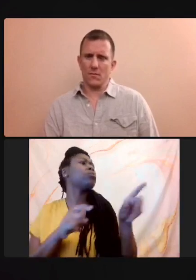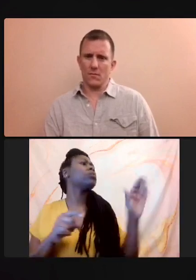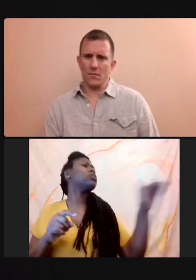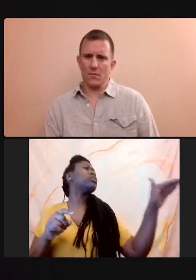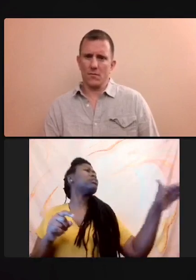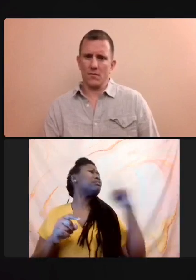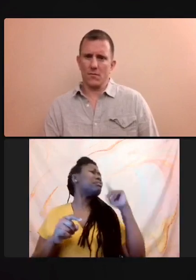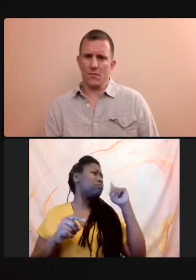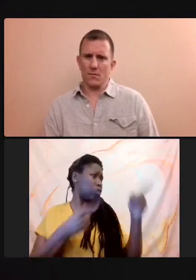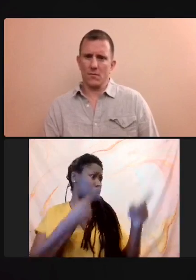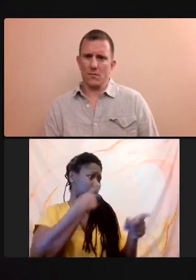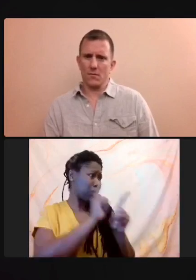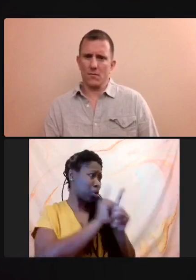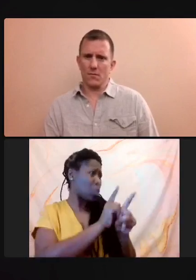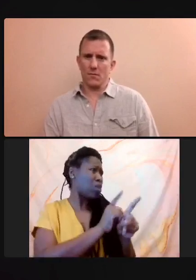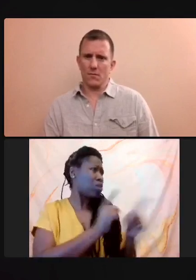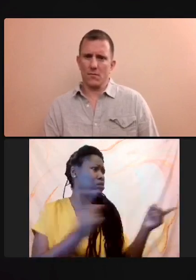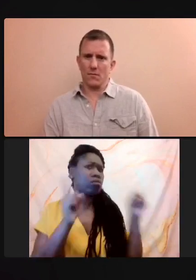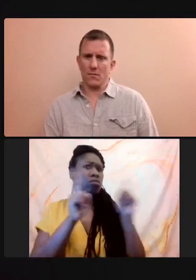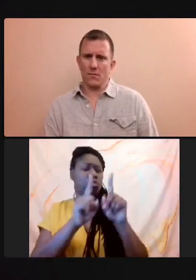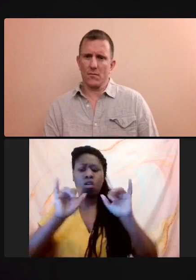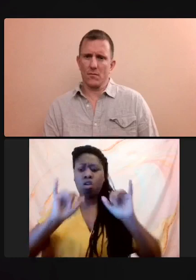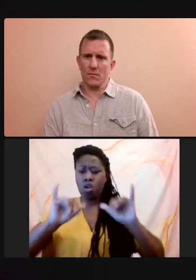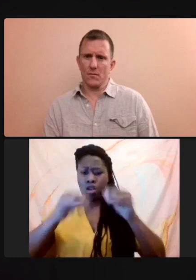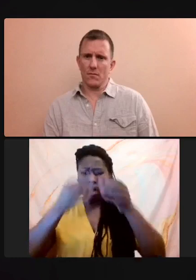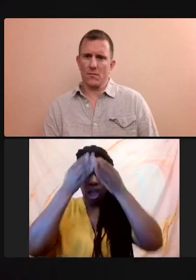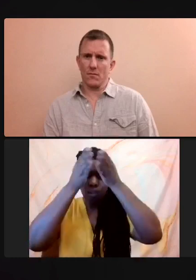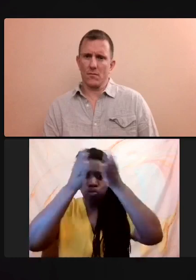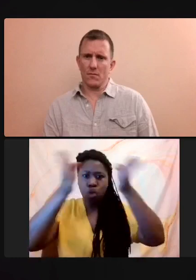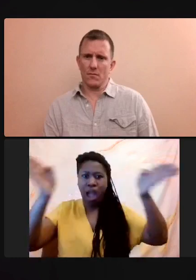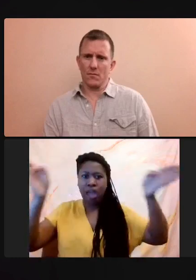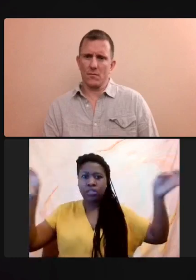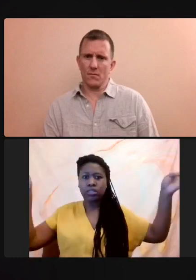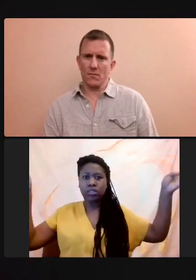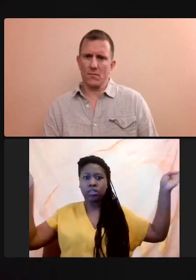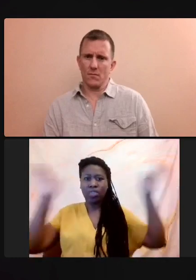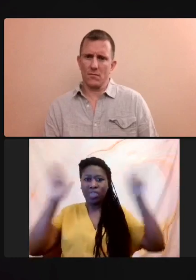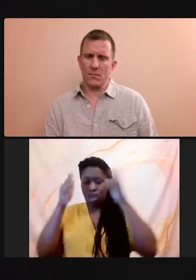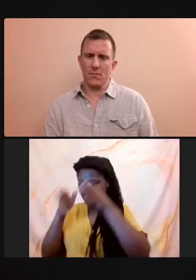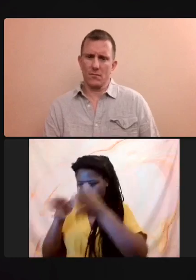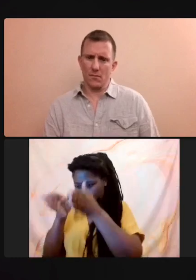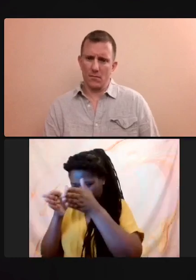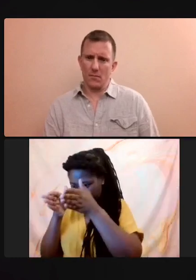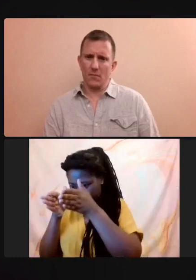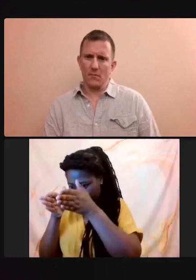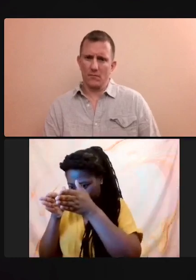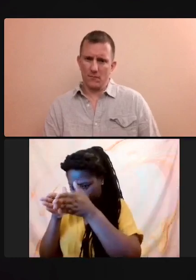I would have to say you don't have that lifelong experience with a coach going into ITP programs.